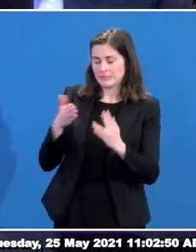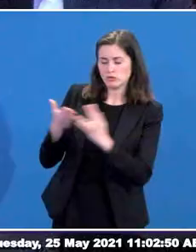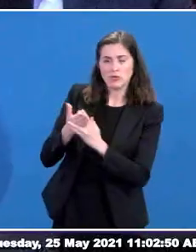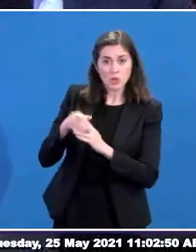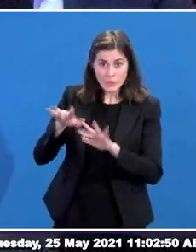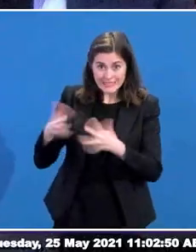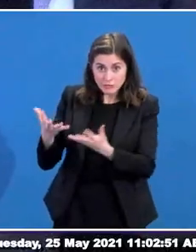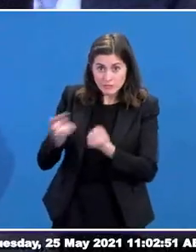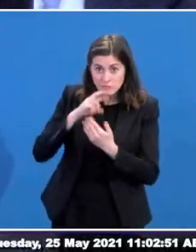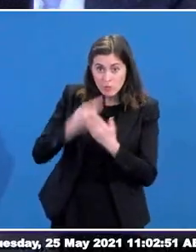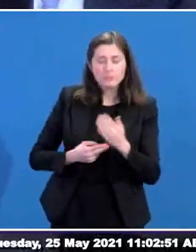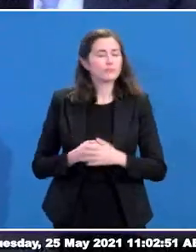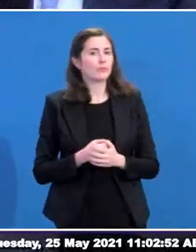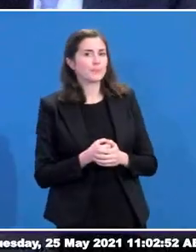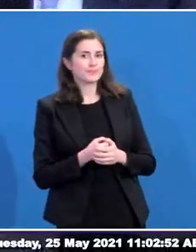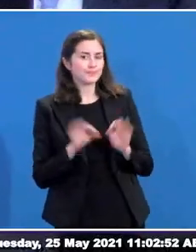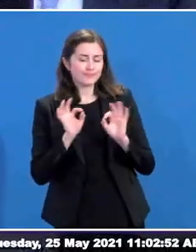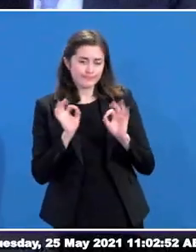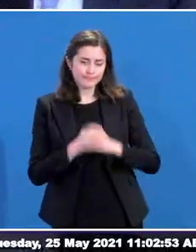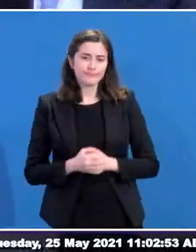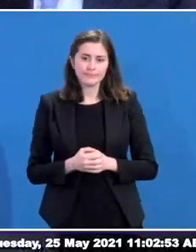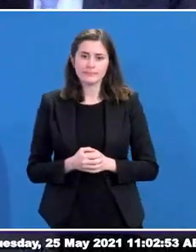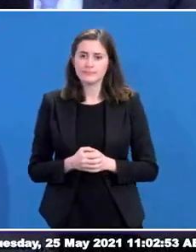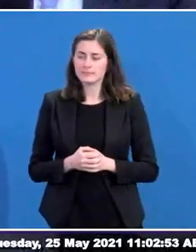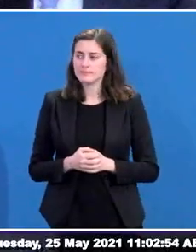No, that's right. (CROSSTALK) Alright. I want to conclude your evidence